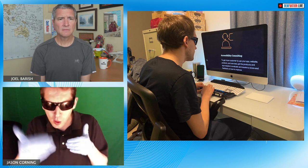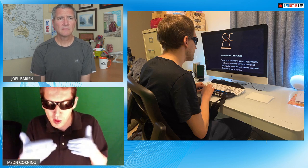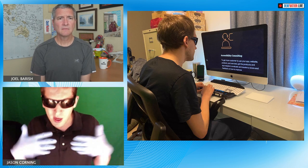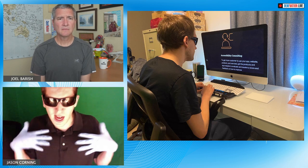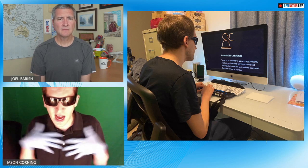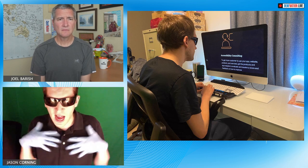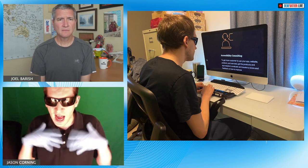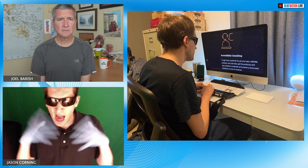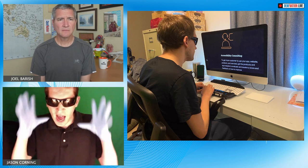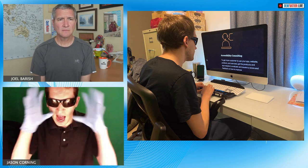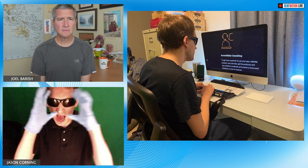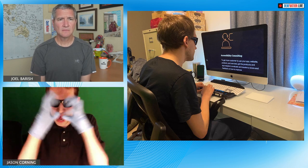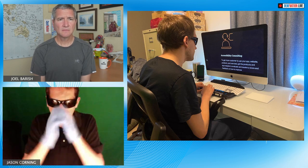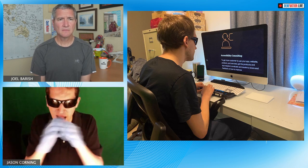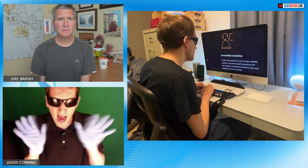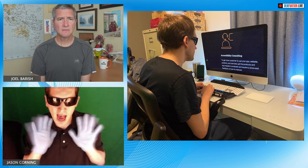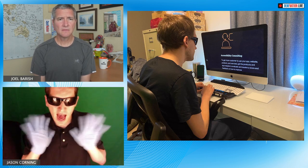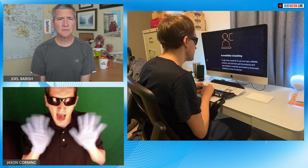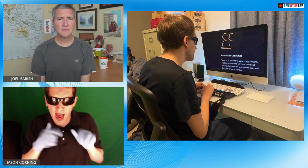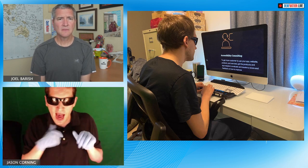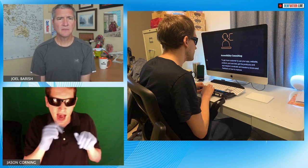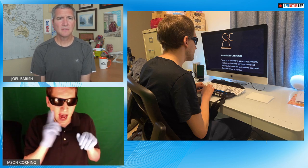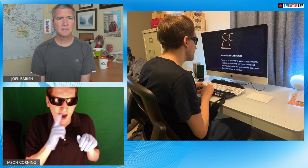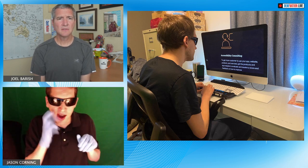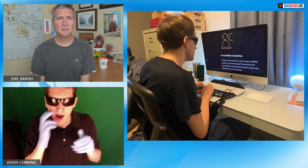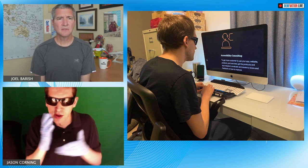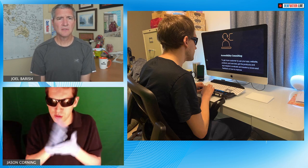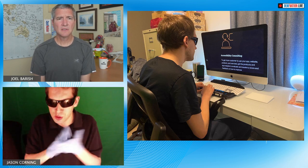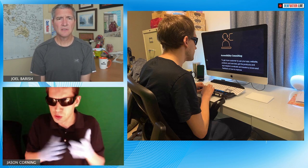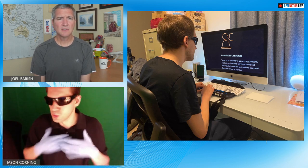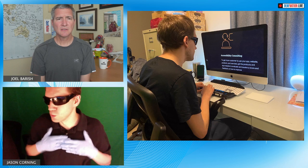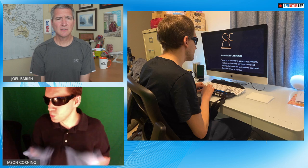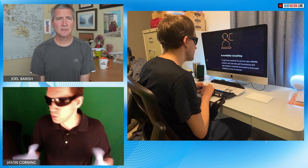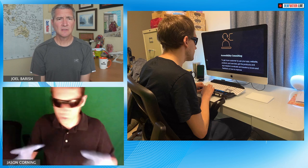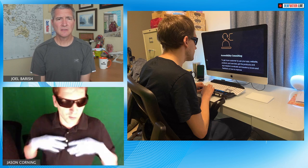then they fear that their vision will completely fade out,